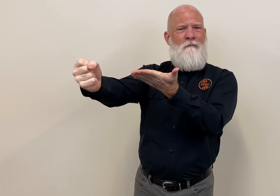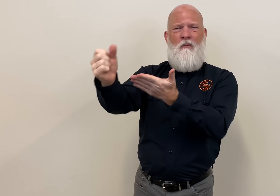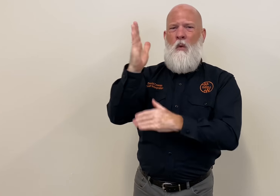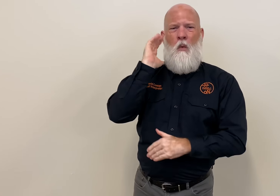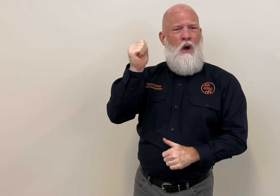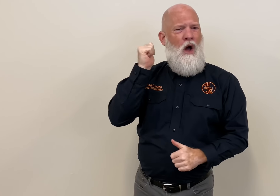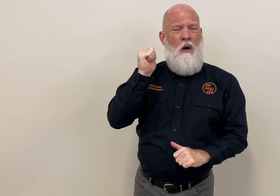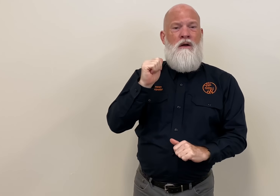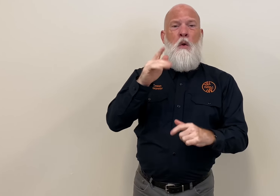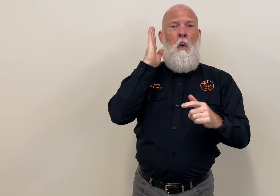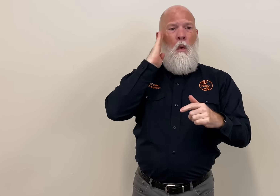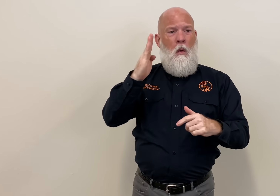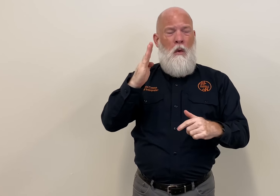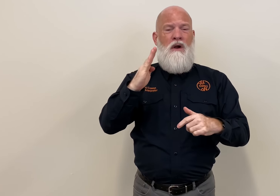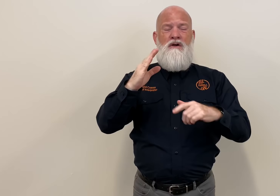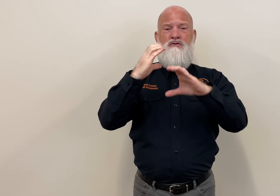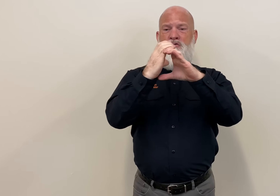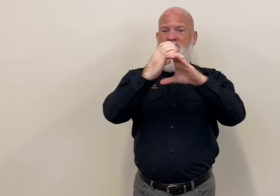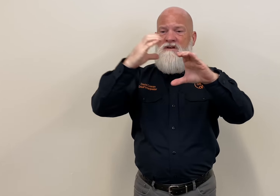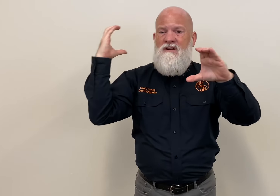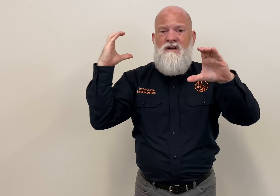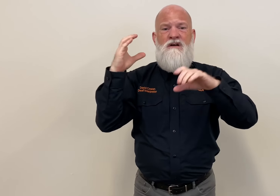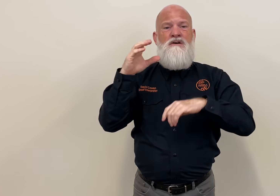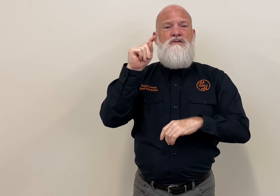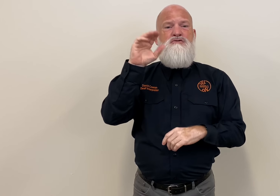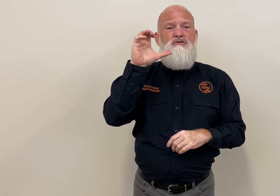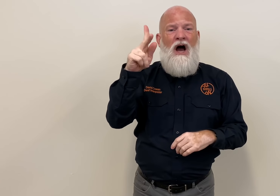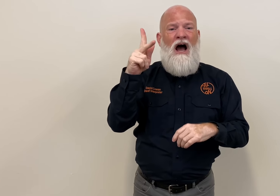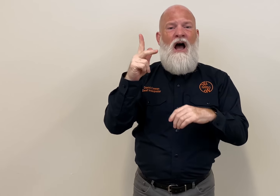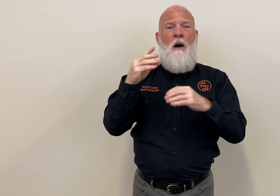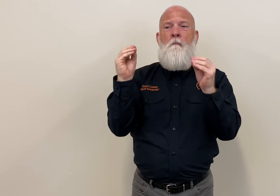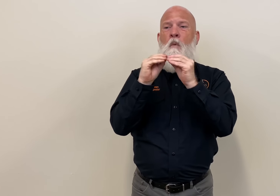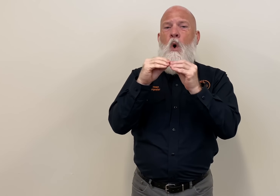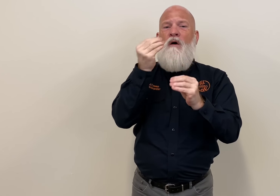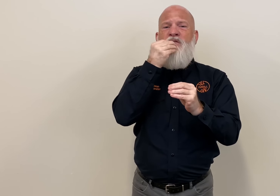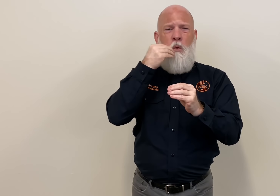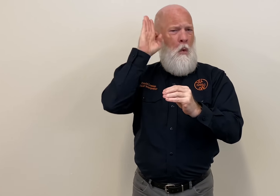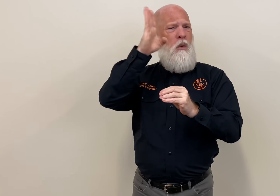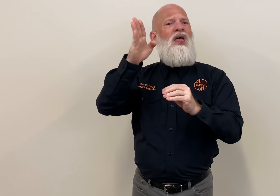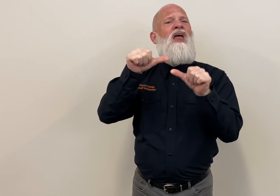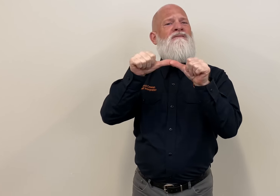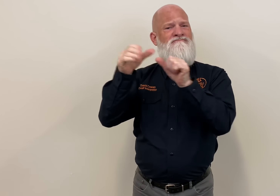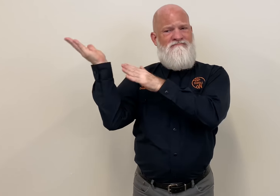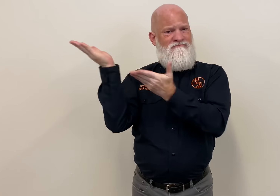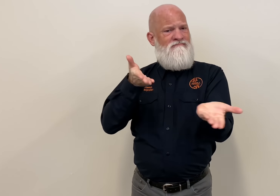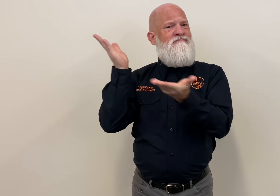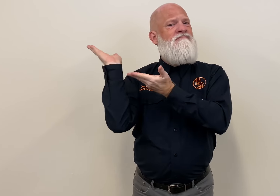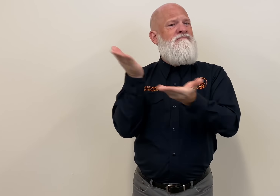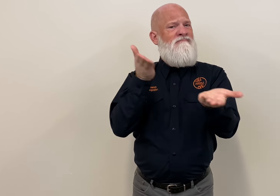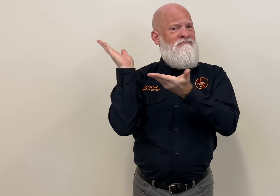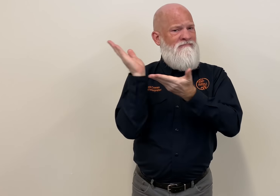That way there is enough food to go around, and families will be able to purchase what they need.